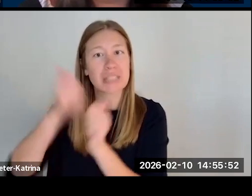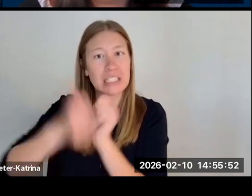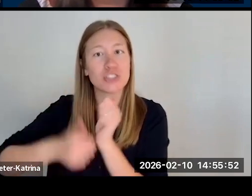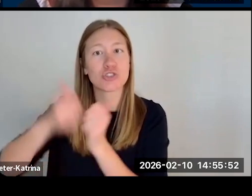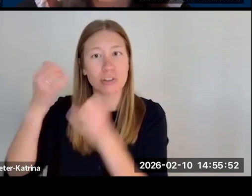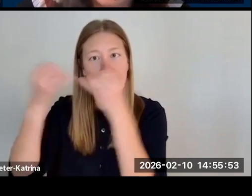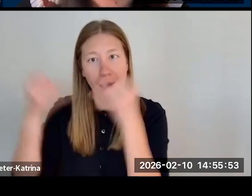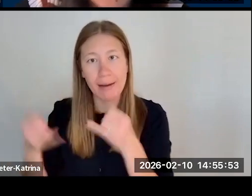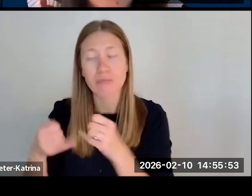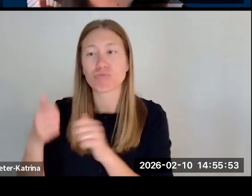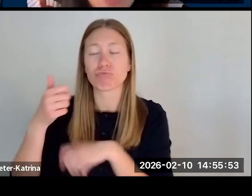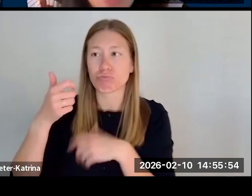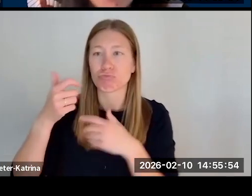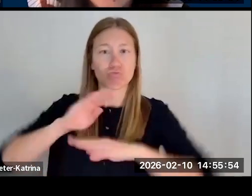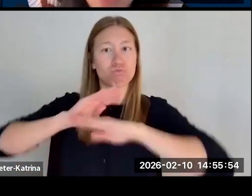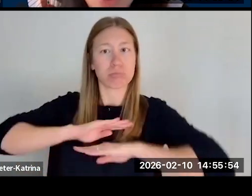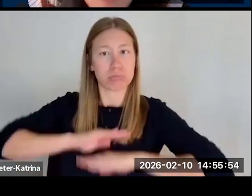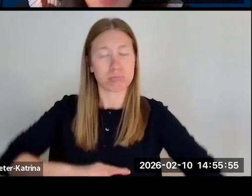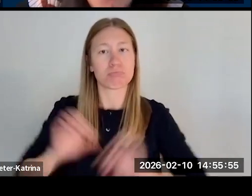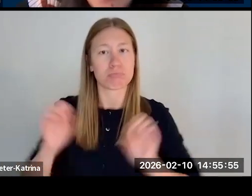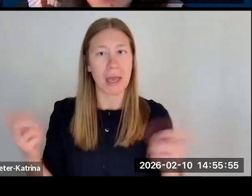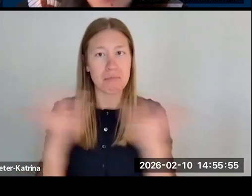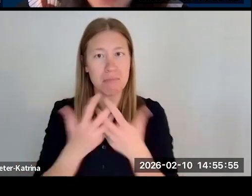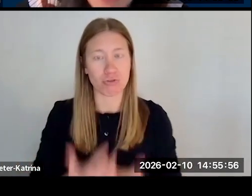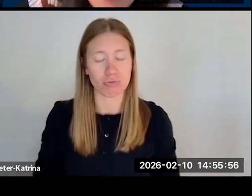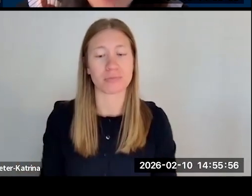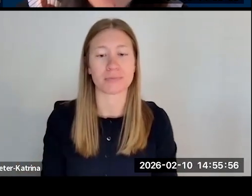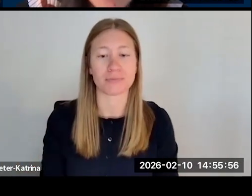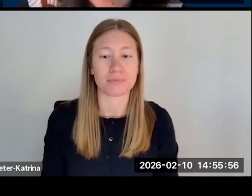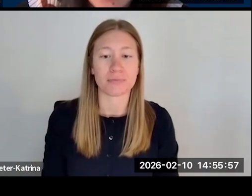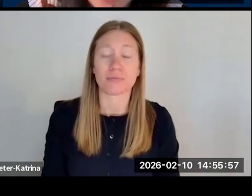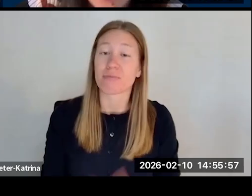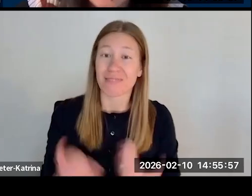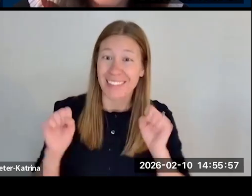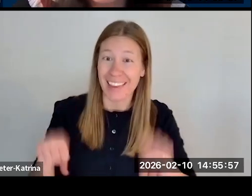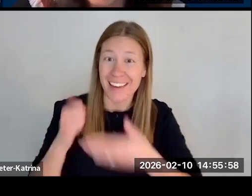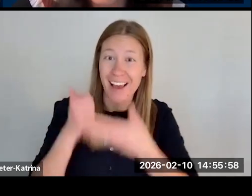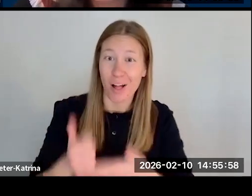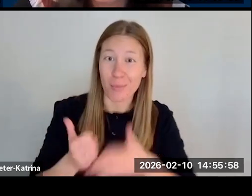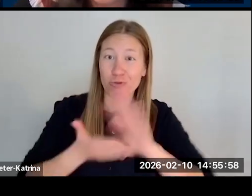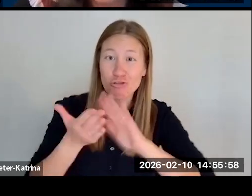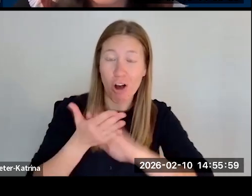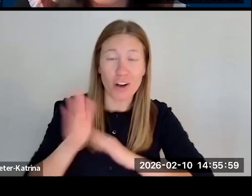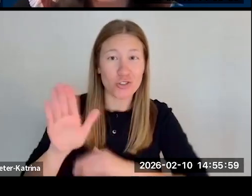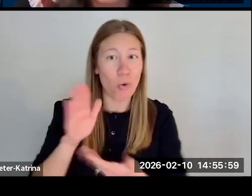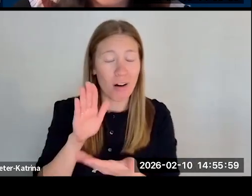and formatted correctly. It can also be helpful to run an accessibility checker like the one we demoed